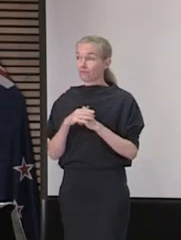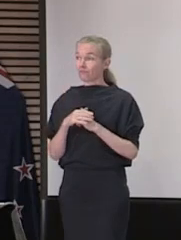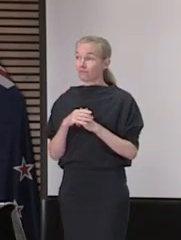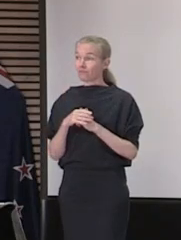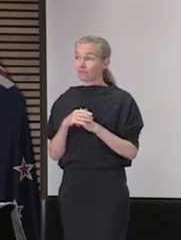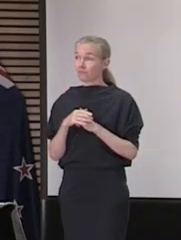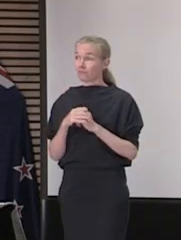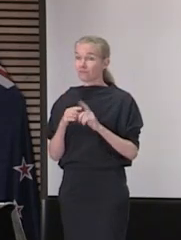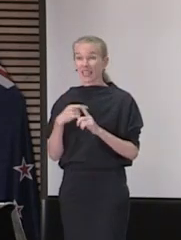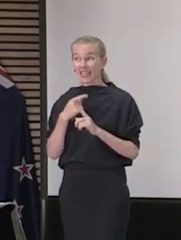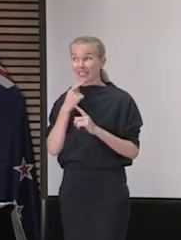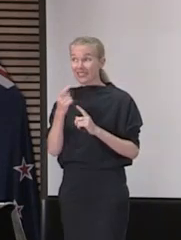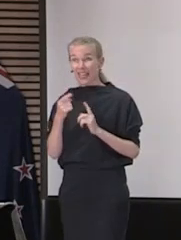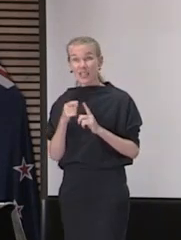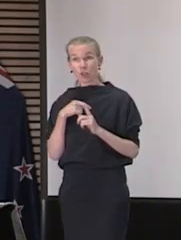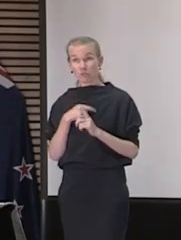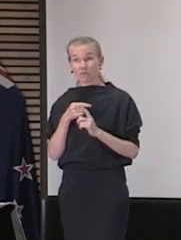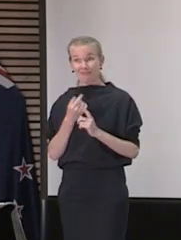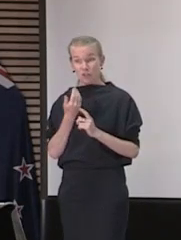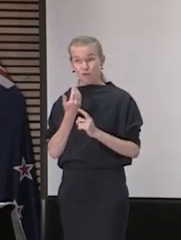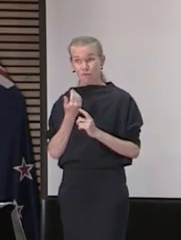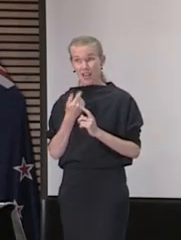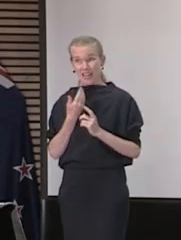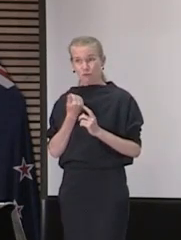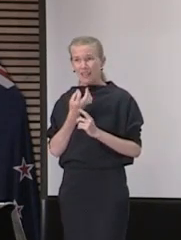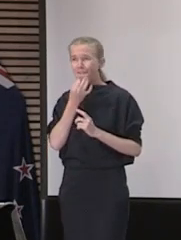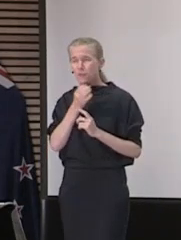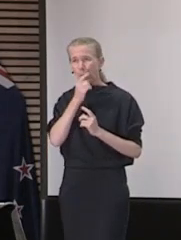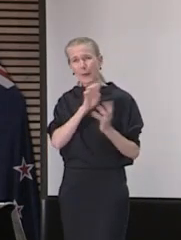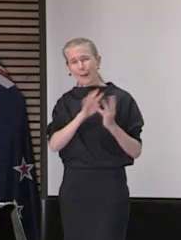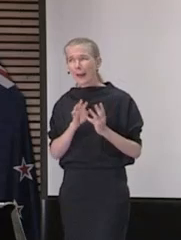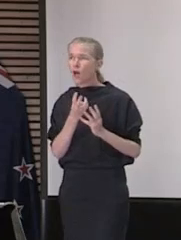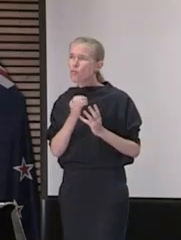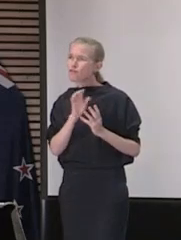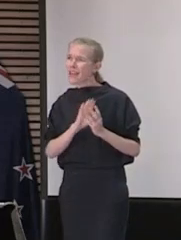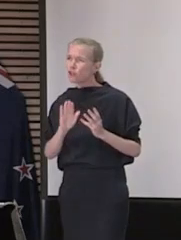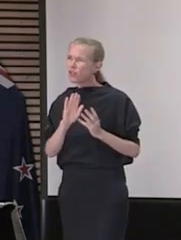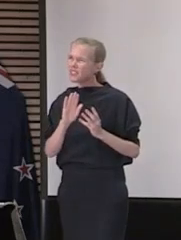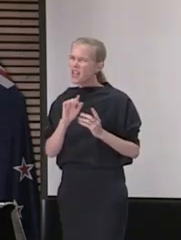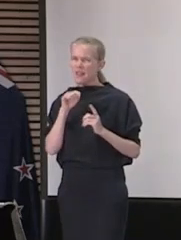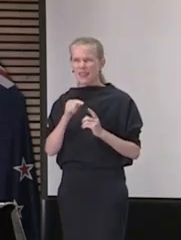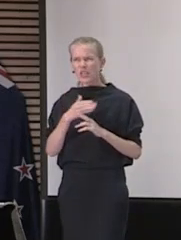Why not implementthis a week ago? Of course, wehave been operating thissystem for some time.